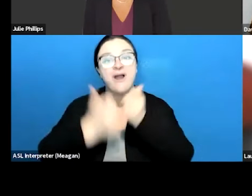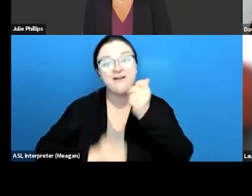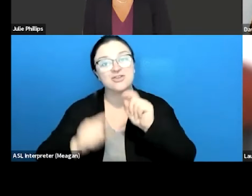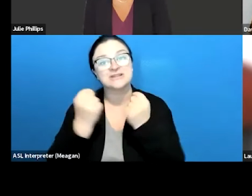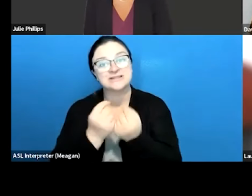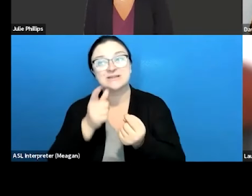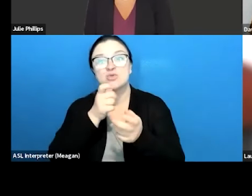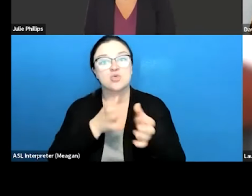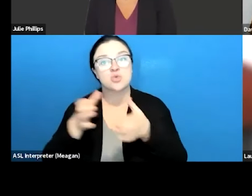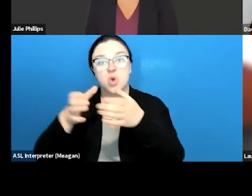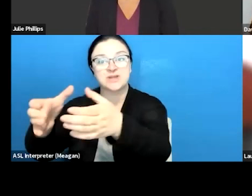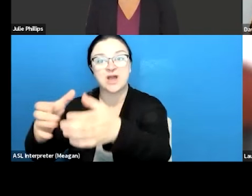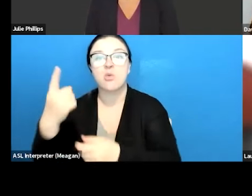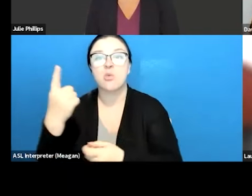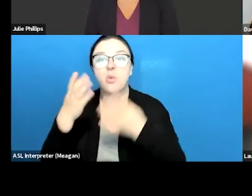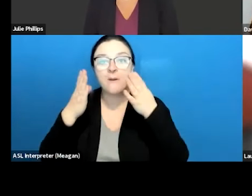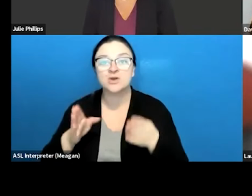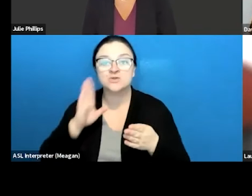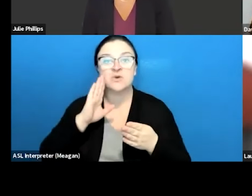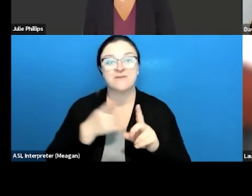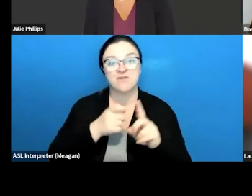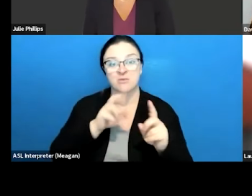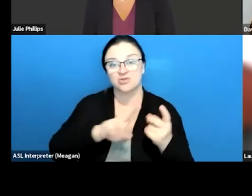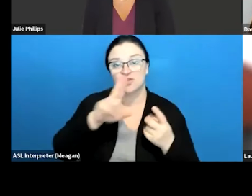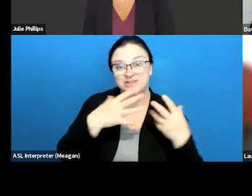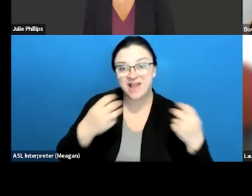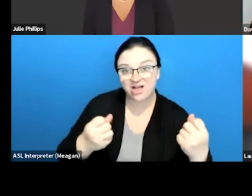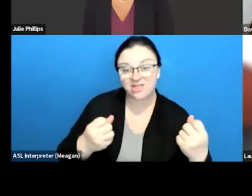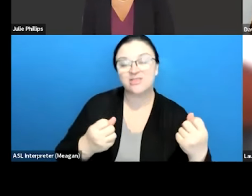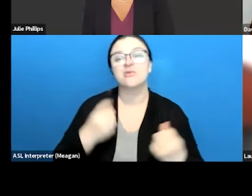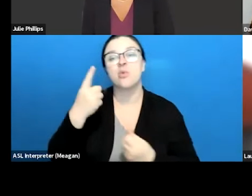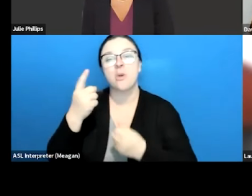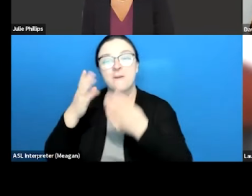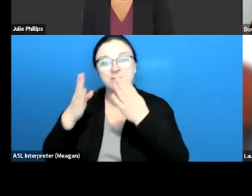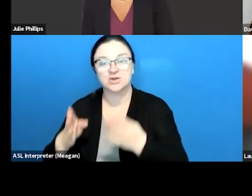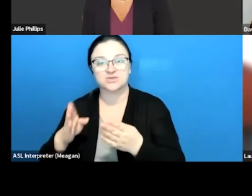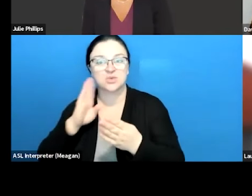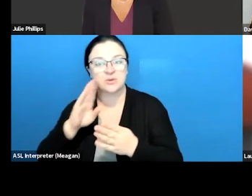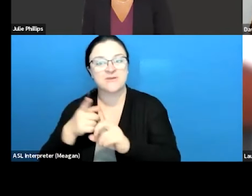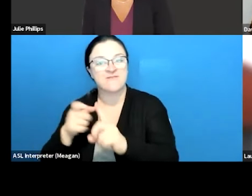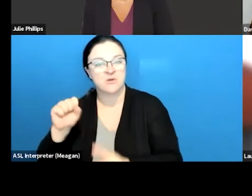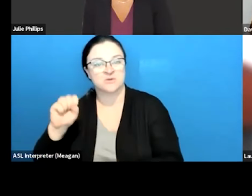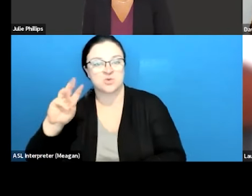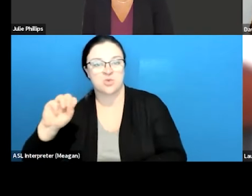one person will be University Health and at least one person will be Swope, so that we have at least representation